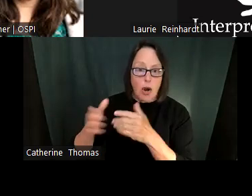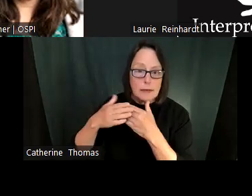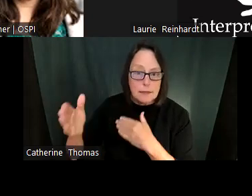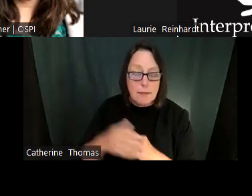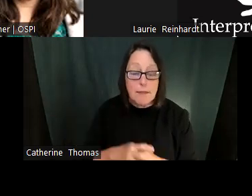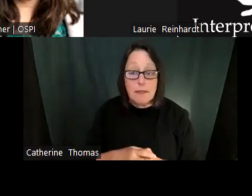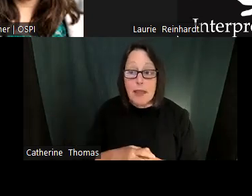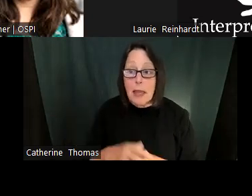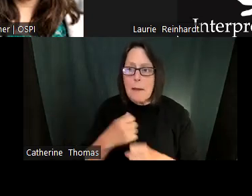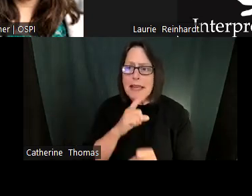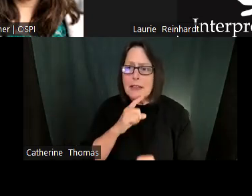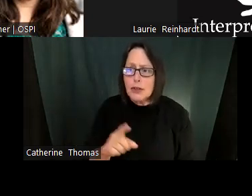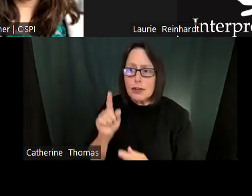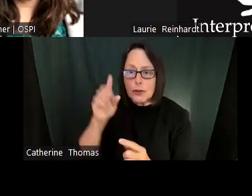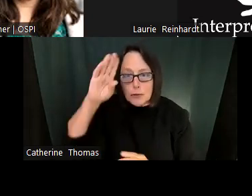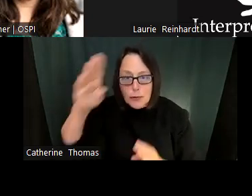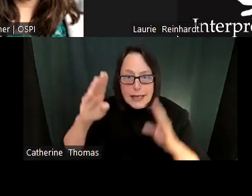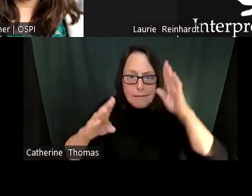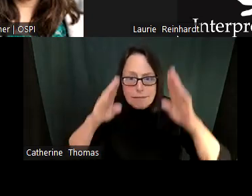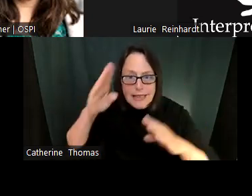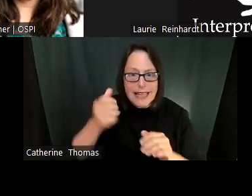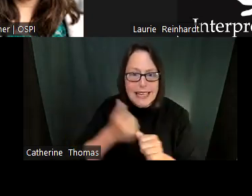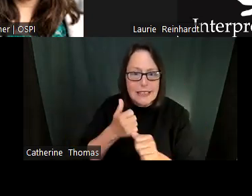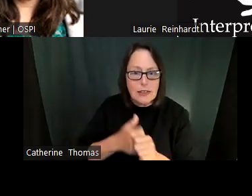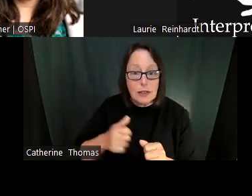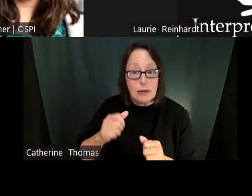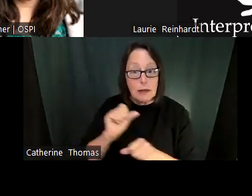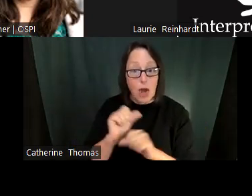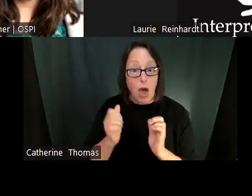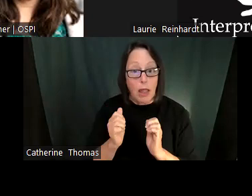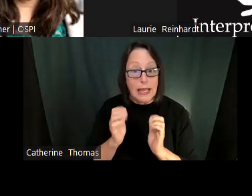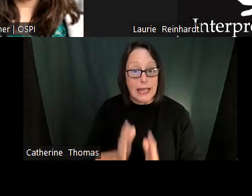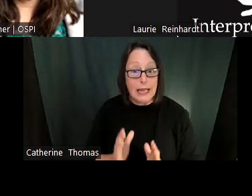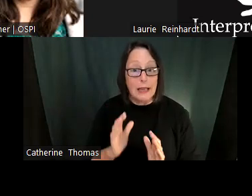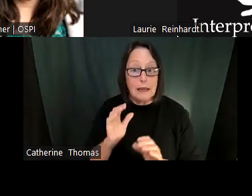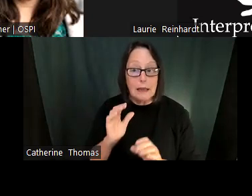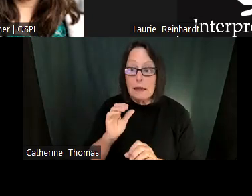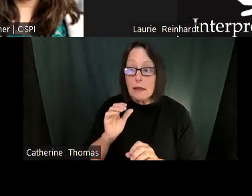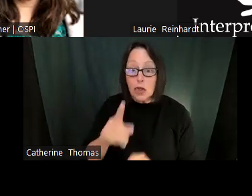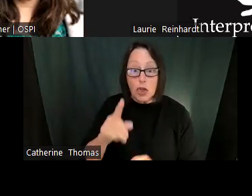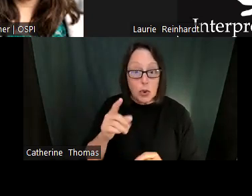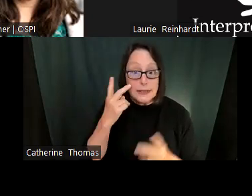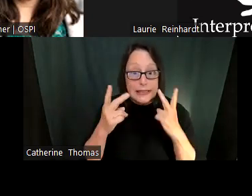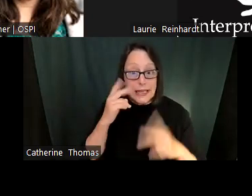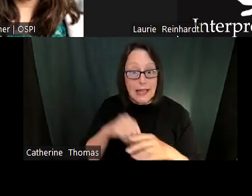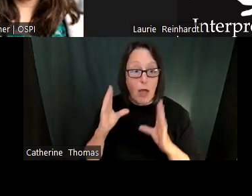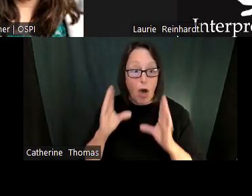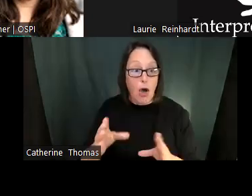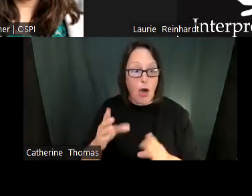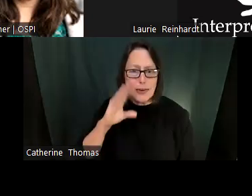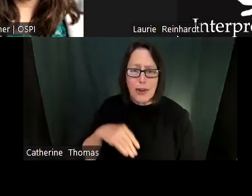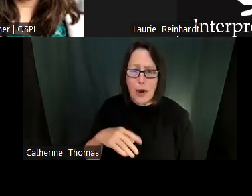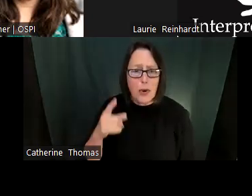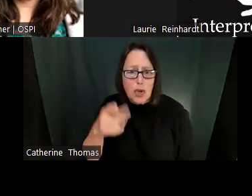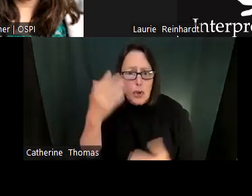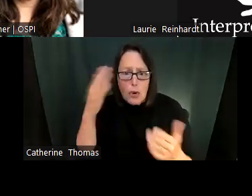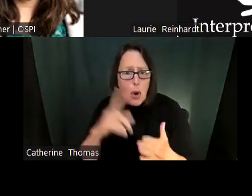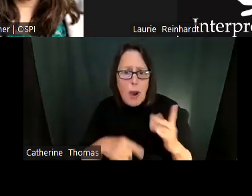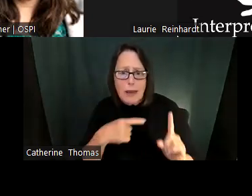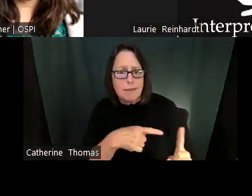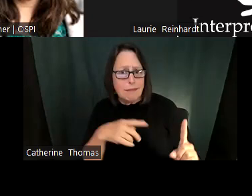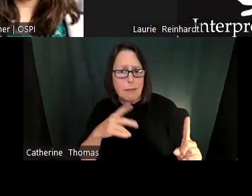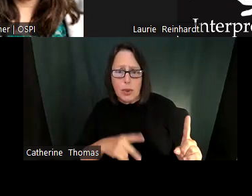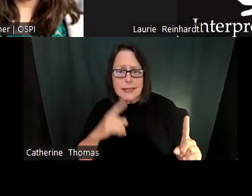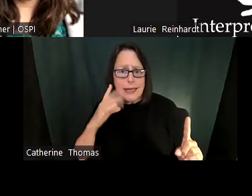It could be a quick collaborative task that you engage in, something that allows you to build relationships, inform meaning with your colleagues.